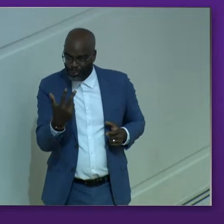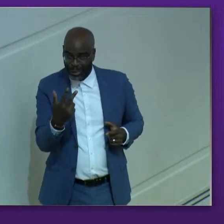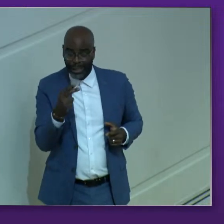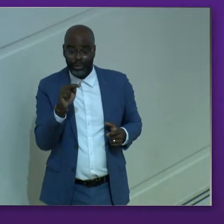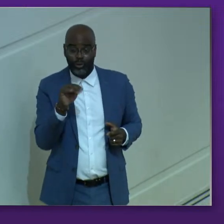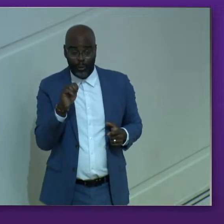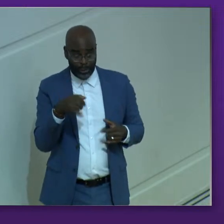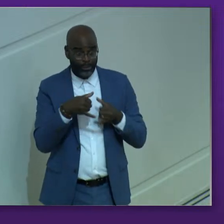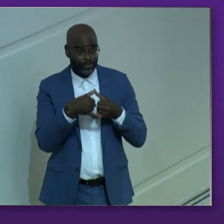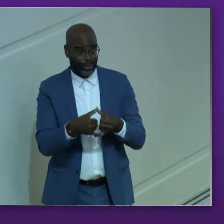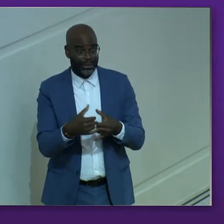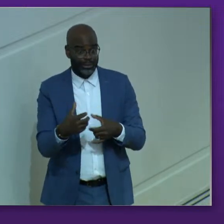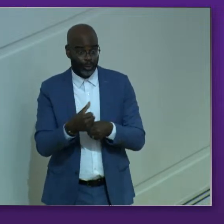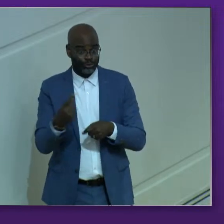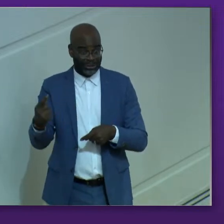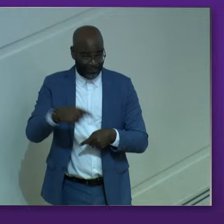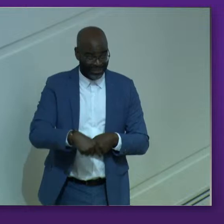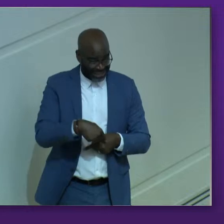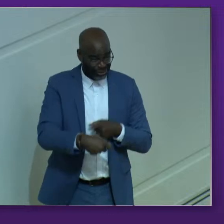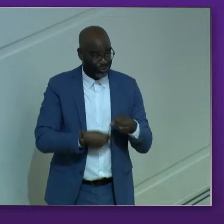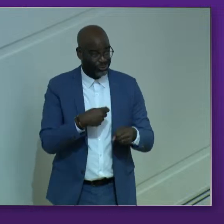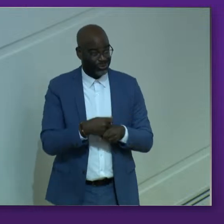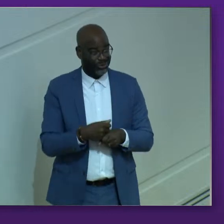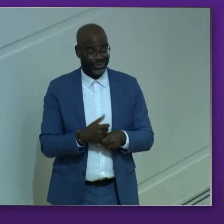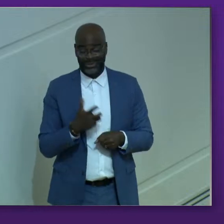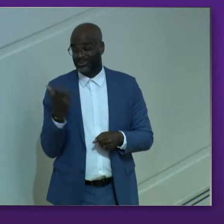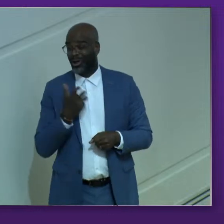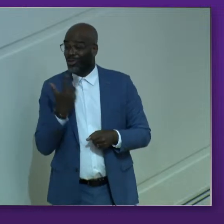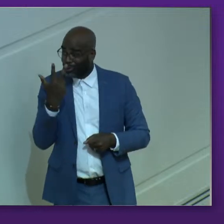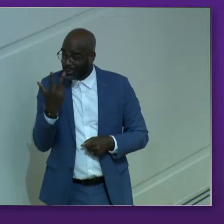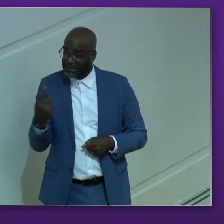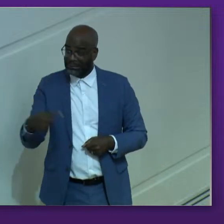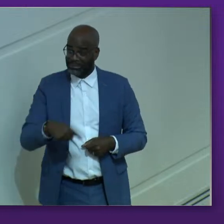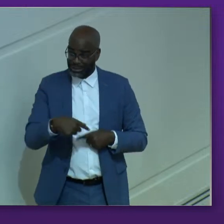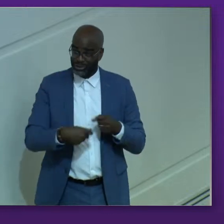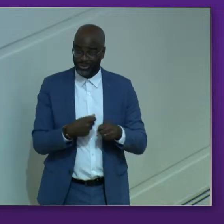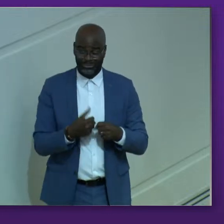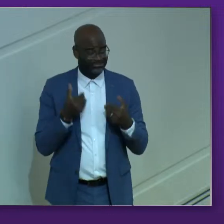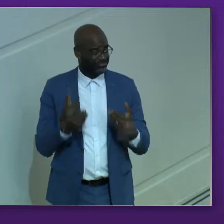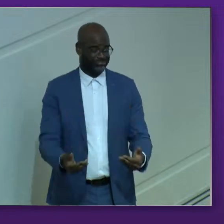TOPICS OF CIVIC IMPORTANCE, THREE NOBEL PRIZE WINNERS IN